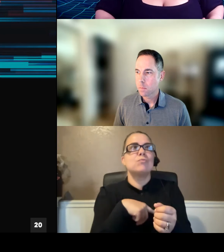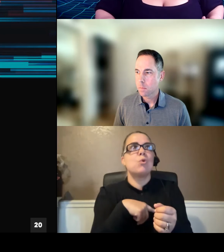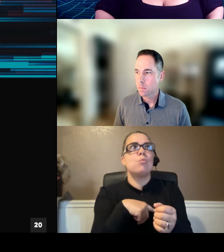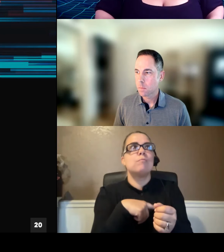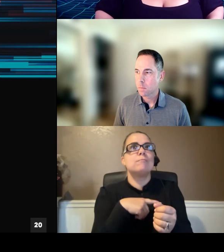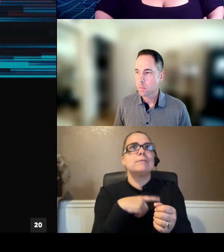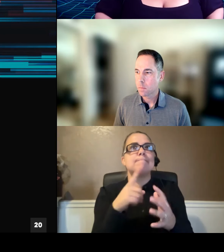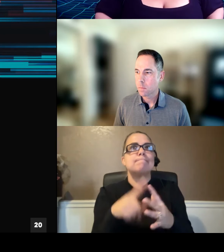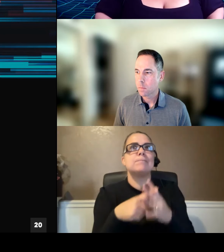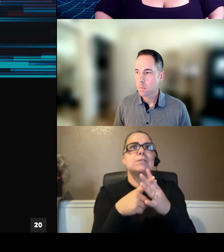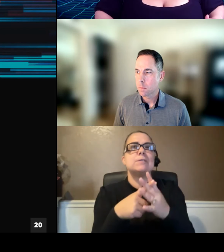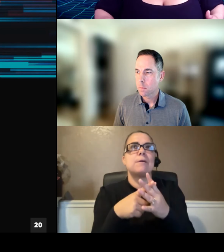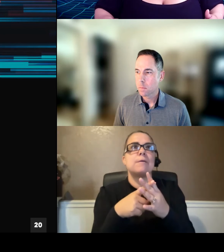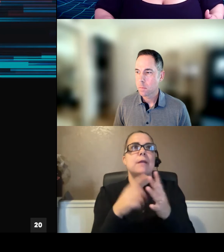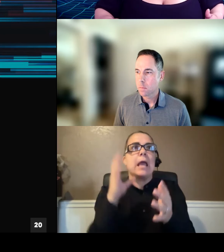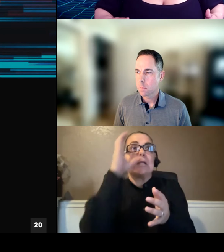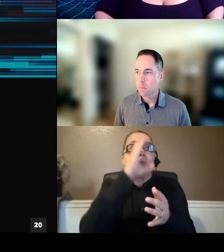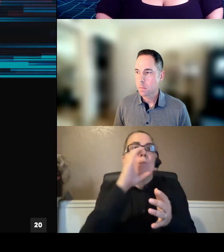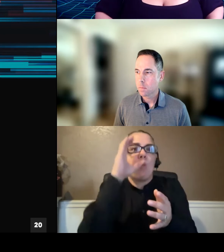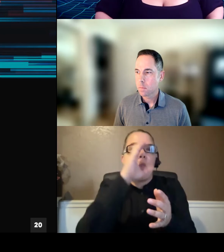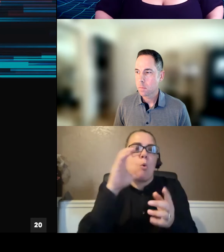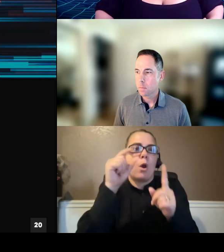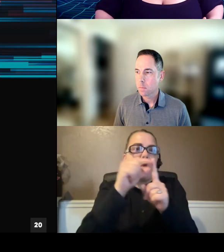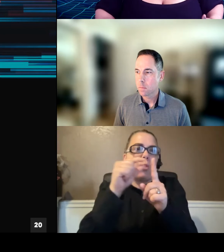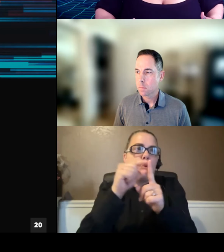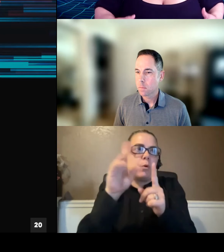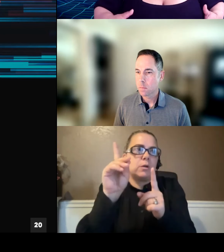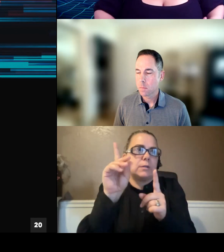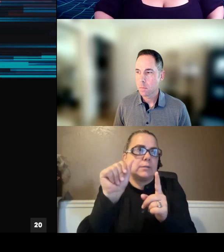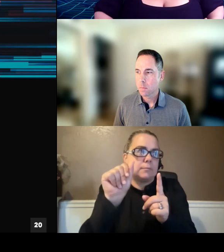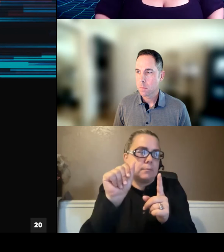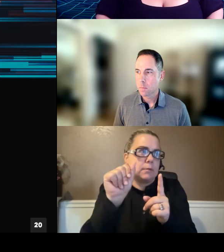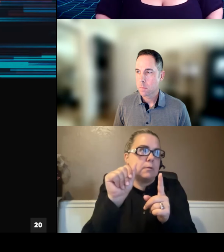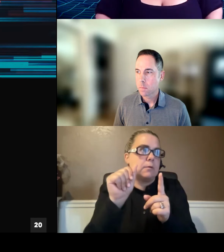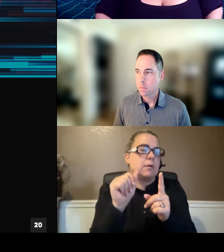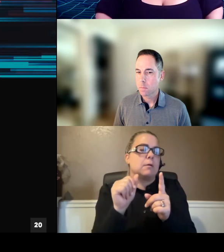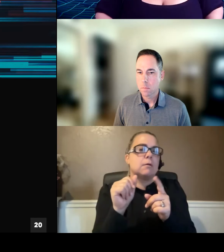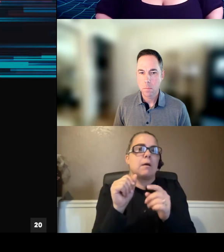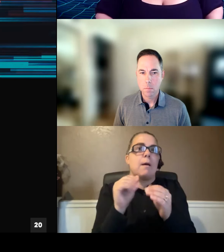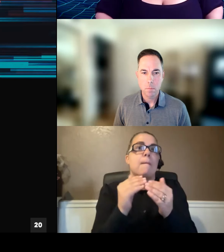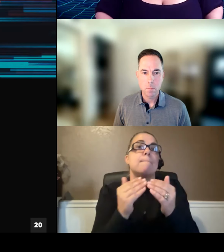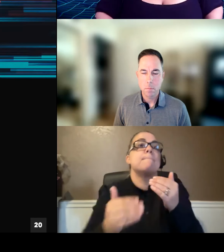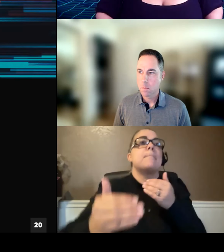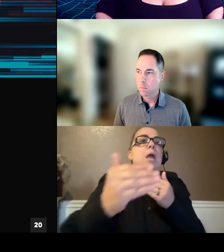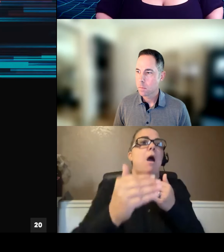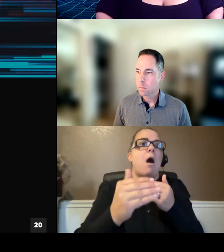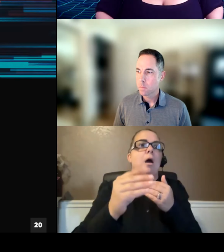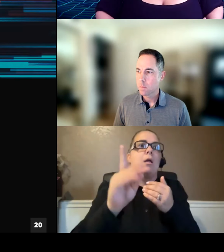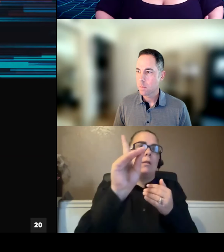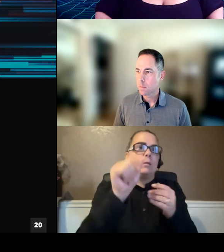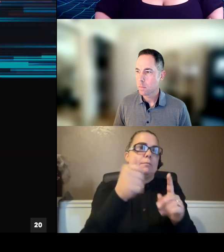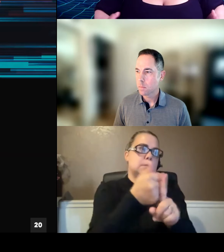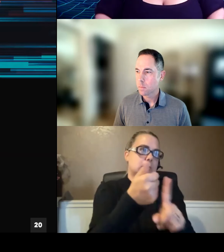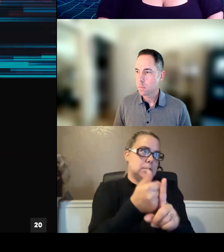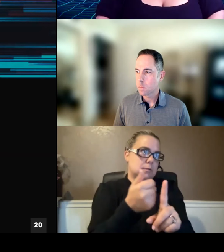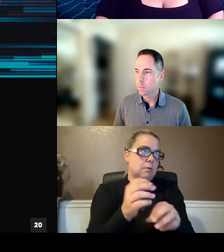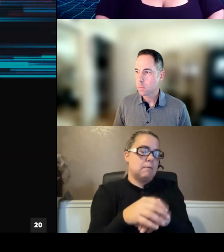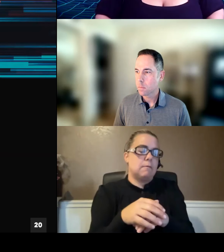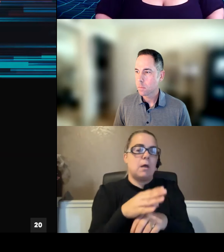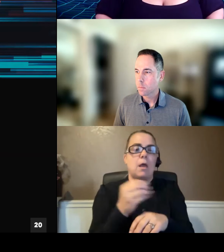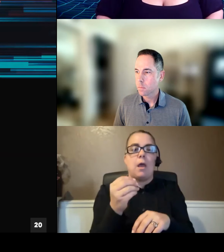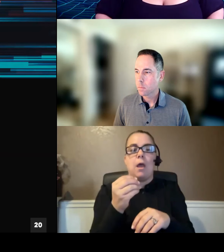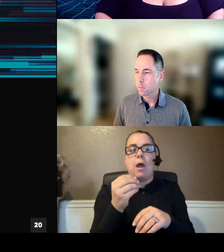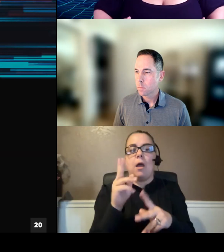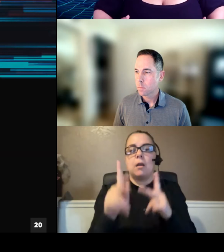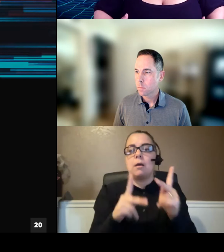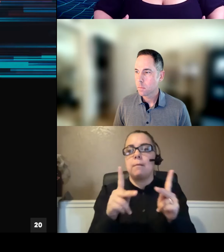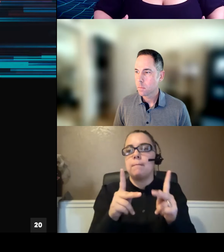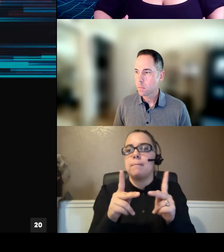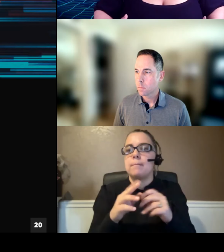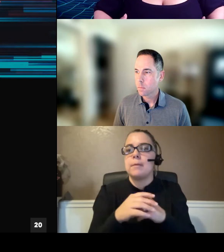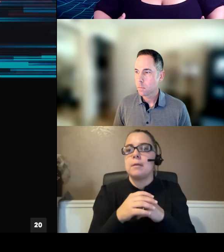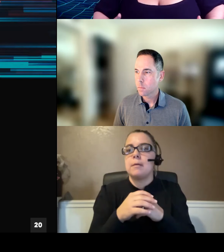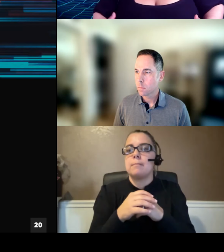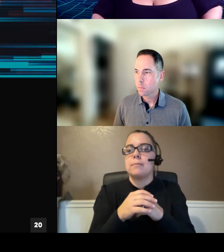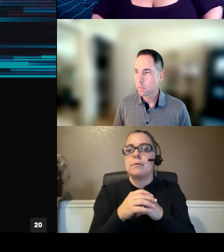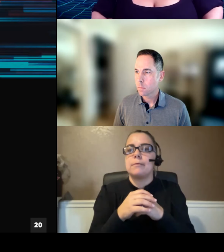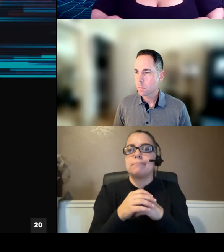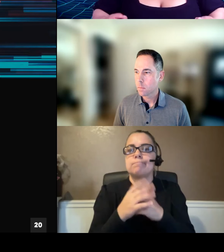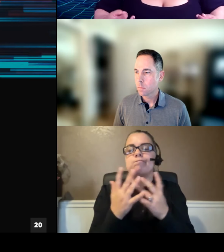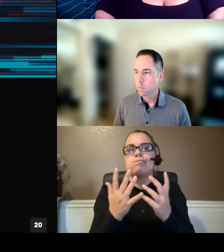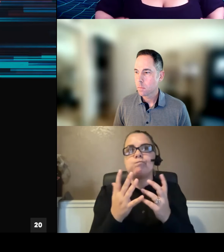disability means beyond the disability. And we really, people are thought of -- mainly